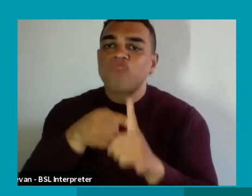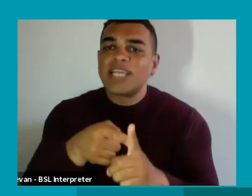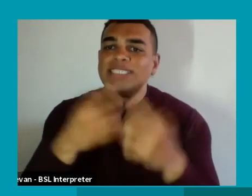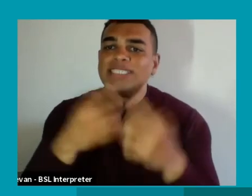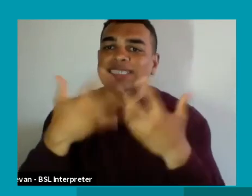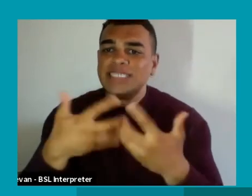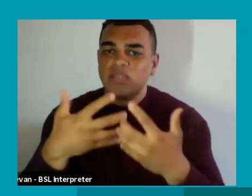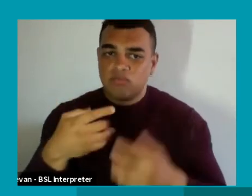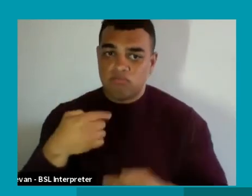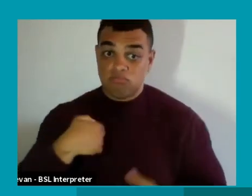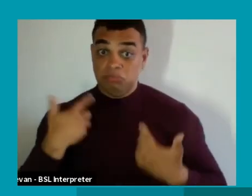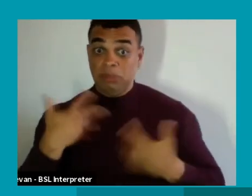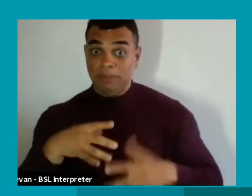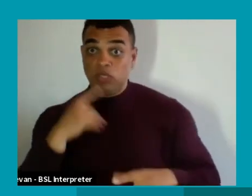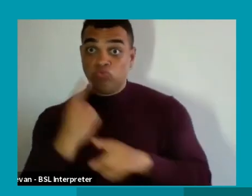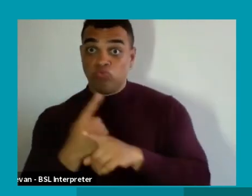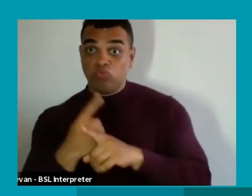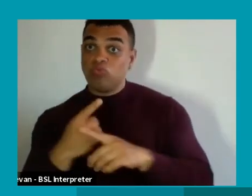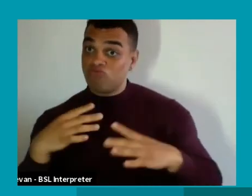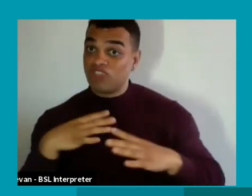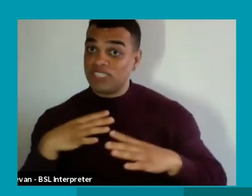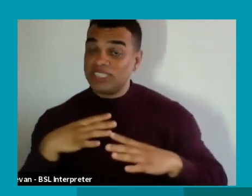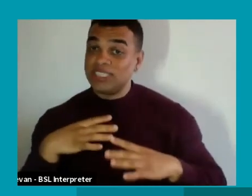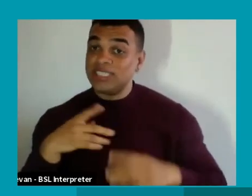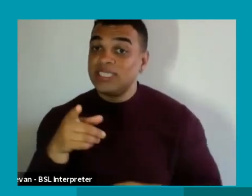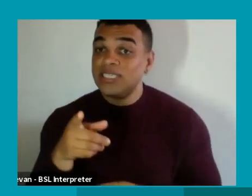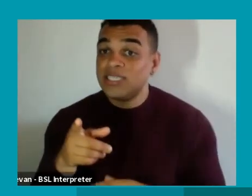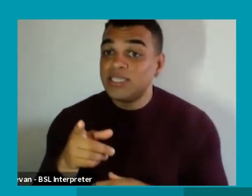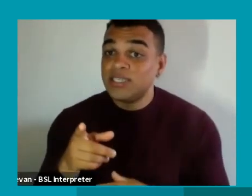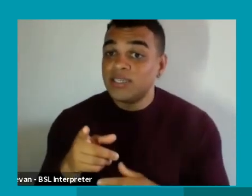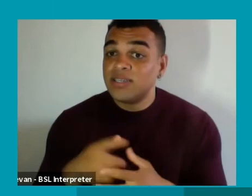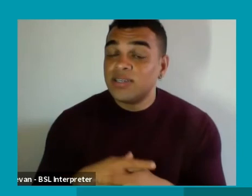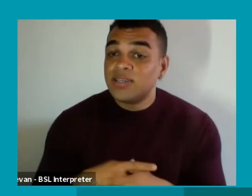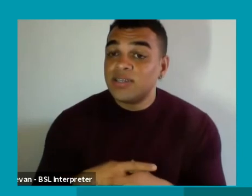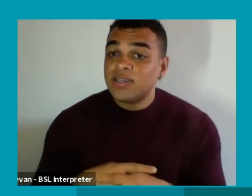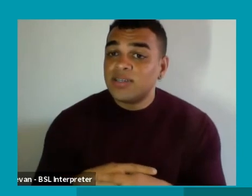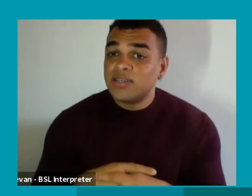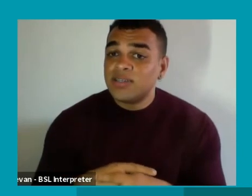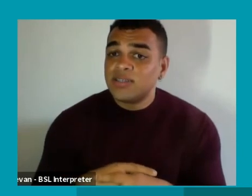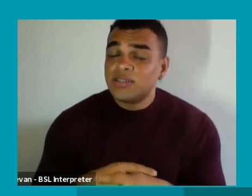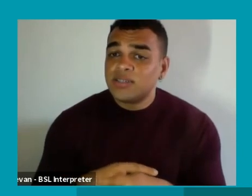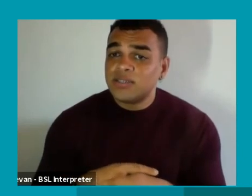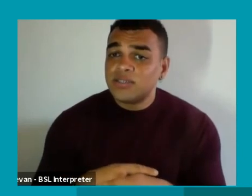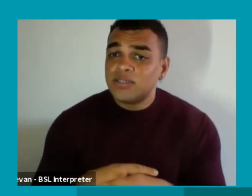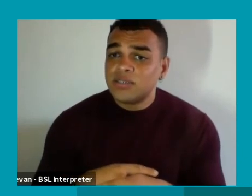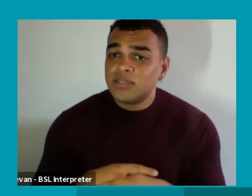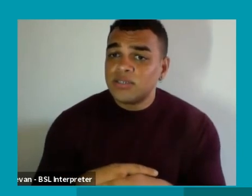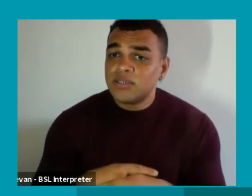Ie. algorithm screen peoples applications to select the right keyword to reduce time. So why is it important for the statement if the CV didn't present the right keyword?